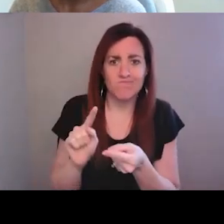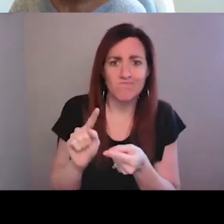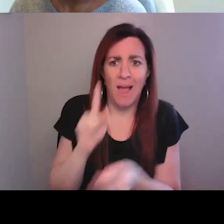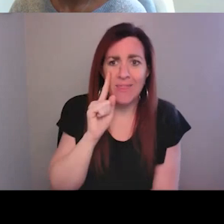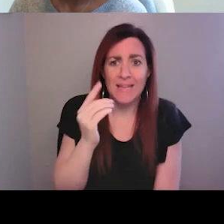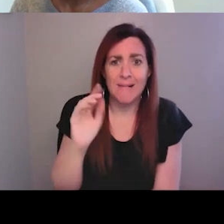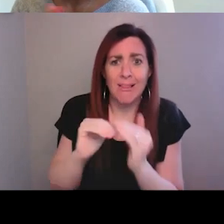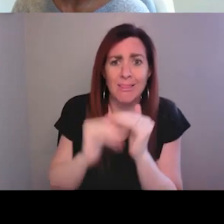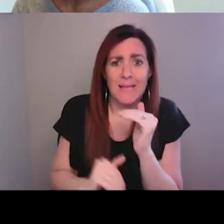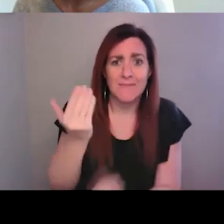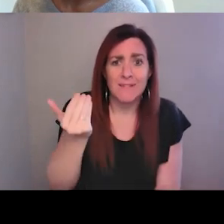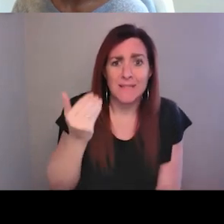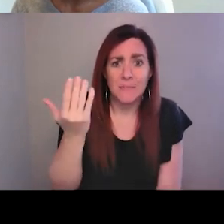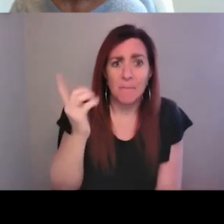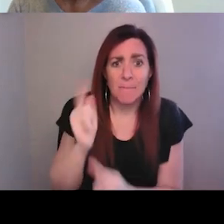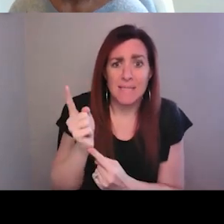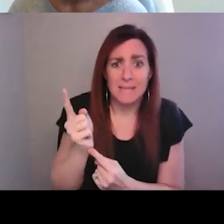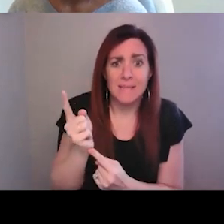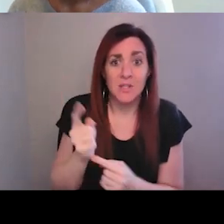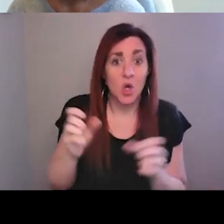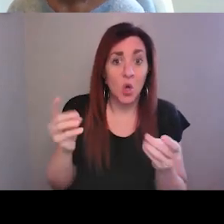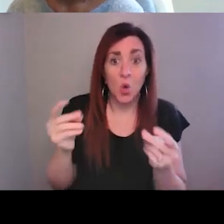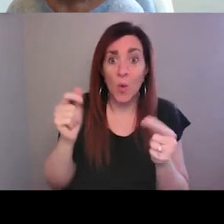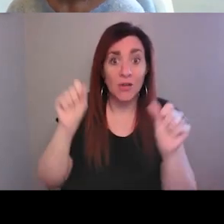15 MINUTES. THEY HAVE A QUICK DROP OFF SO LAW ENFORCEMENT IS